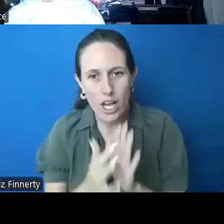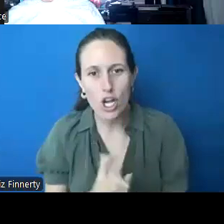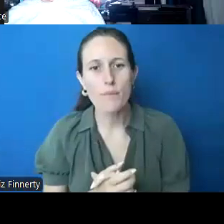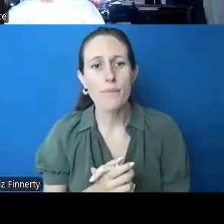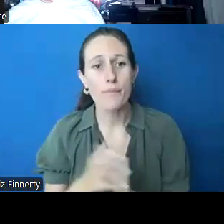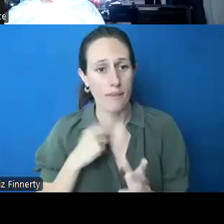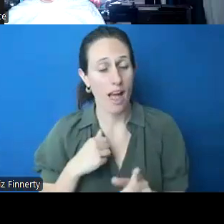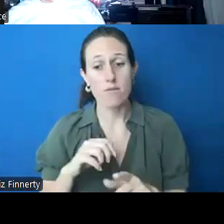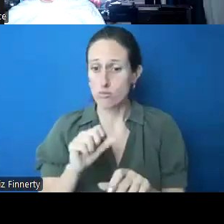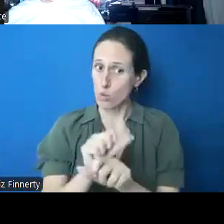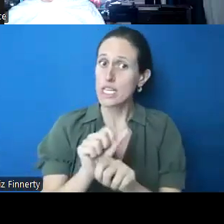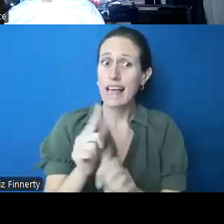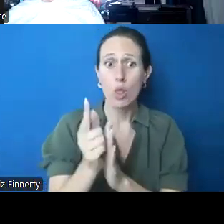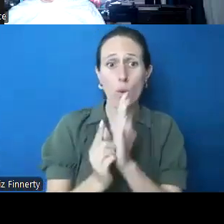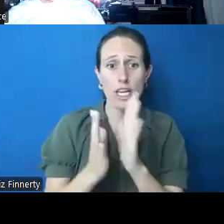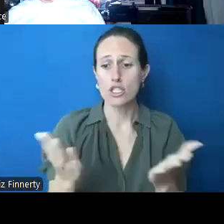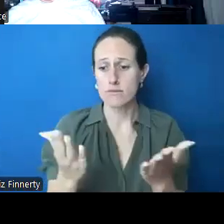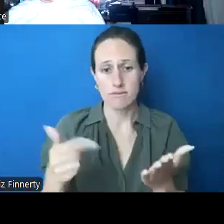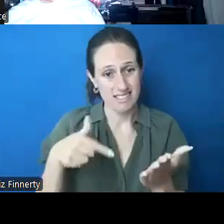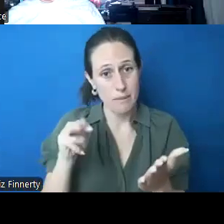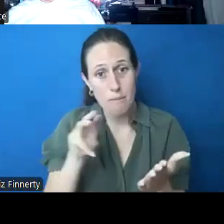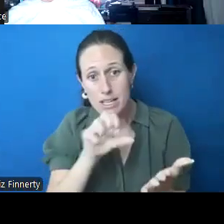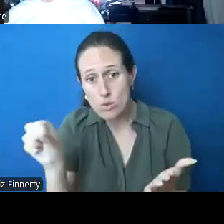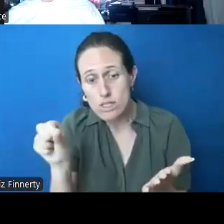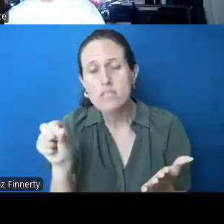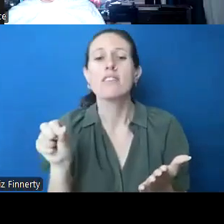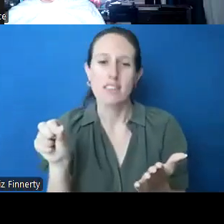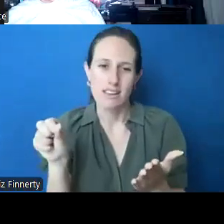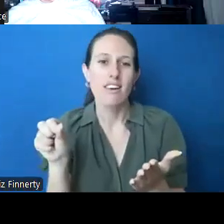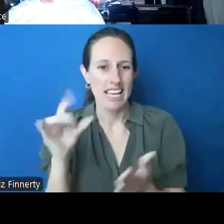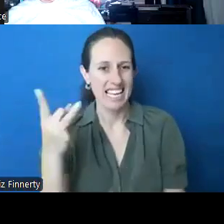completed it and today I'm proud to say I have been practicing law for 18 years. I made it in the state of Massachusetts. And a lot of people come to me also